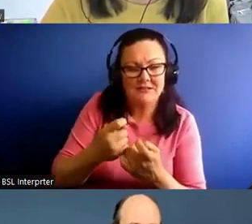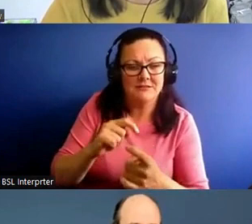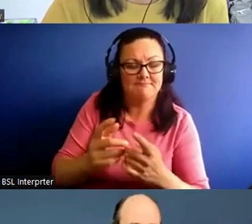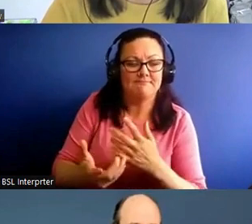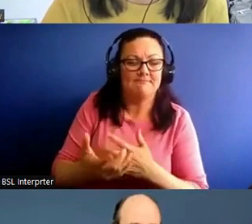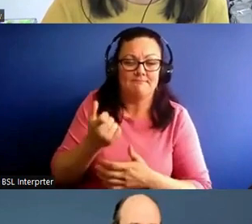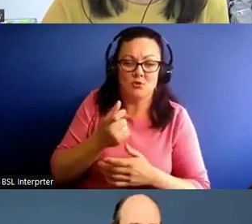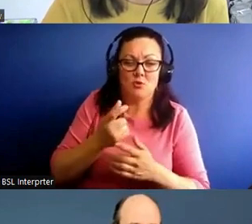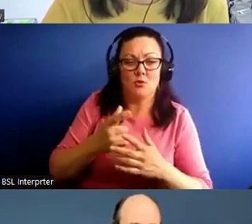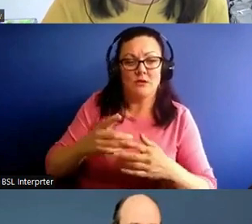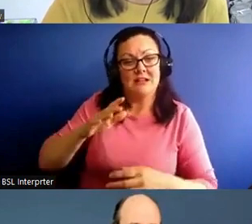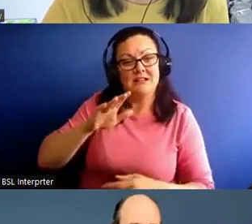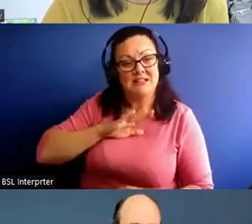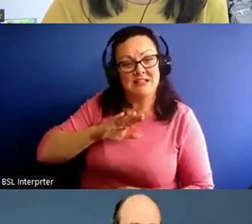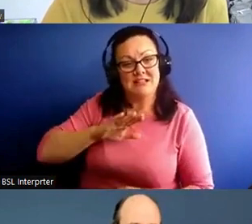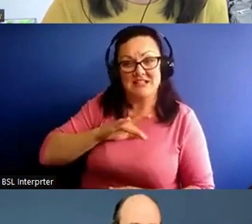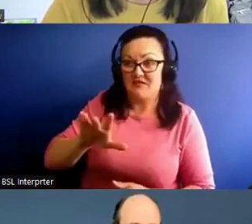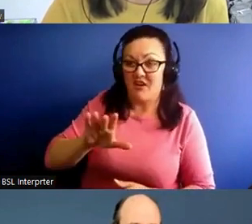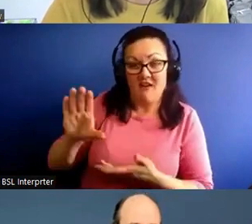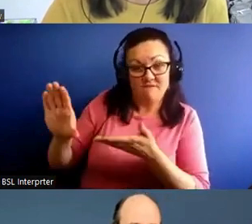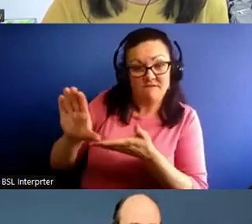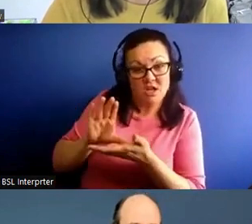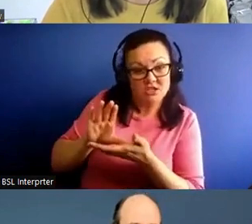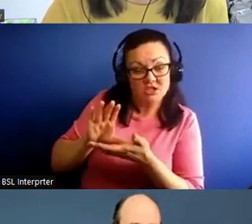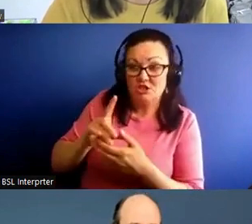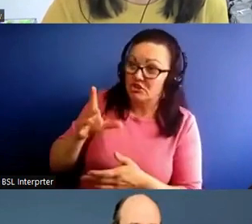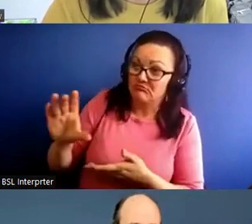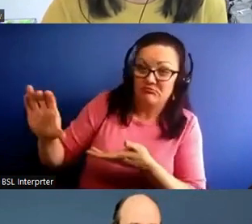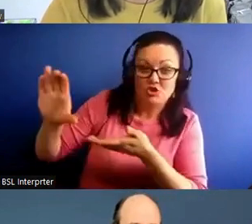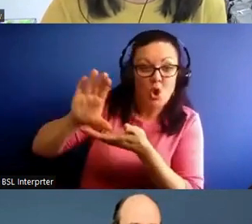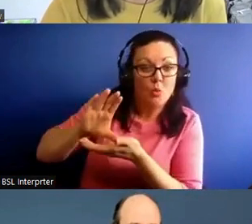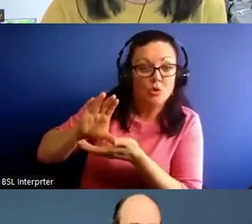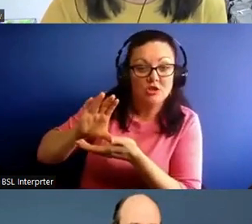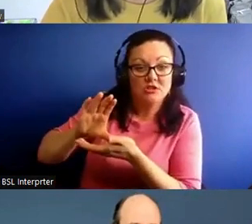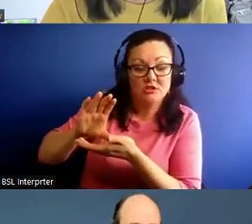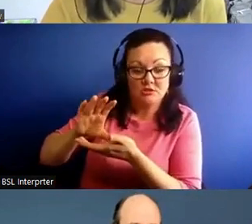and donors but also to actively use it to see where can we refine